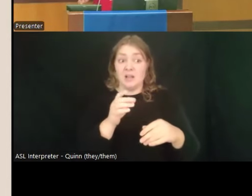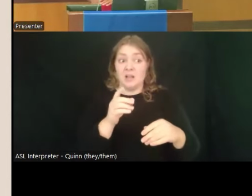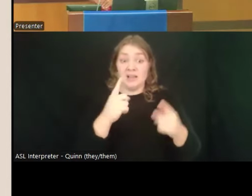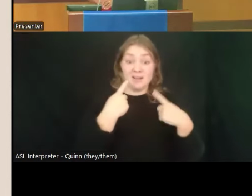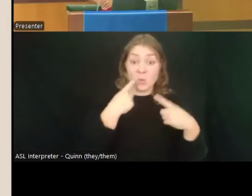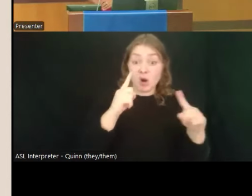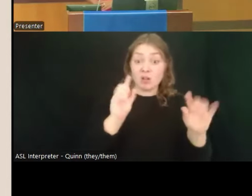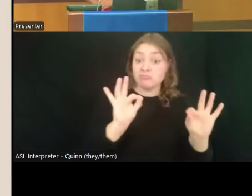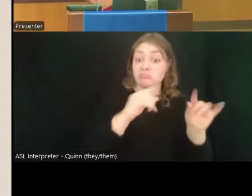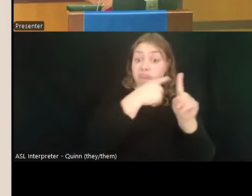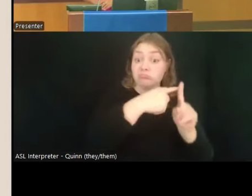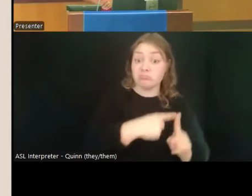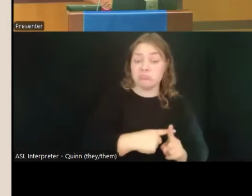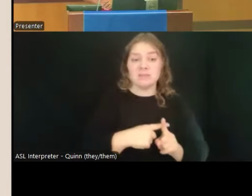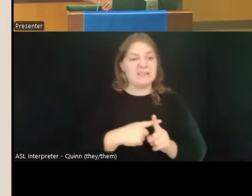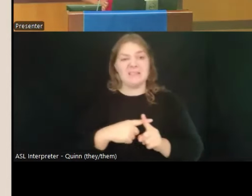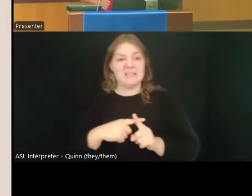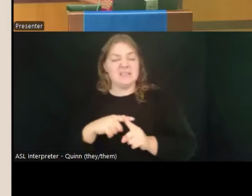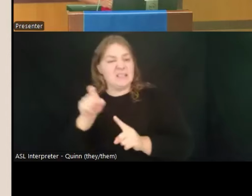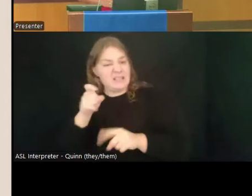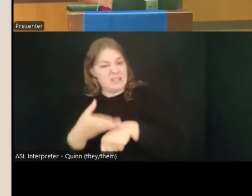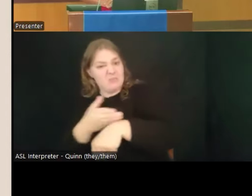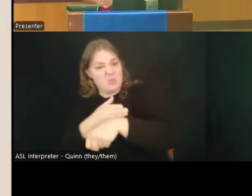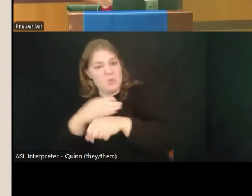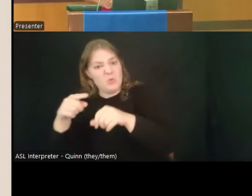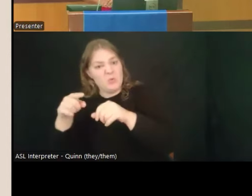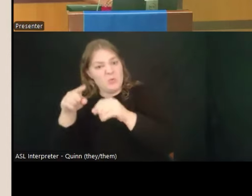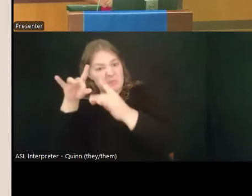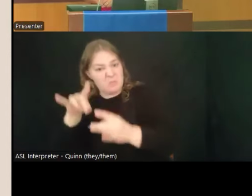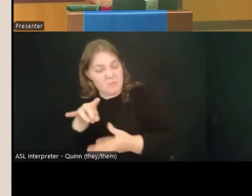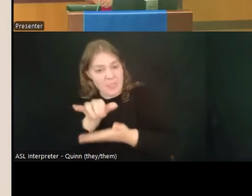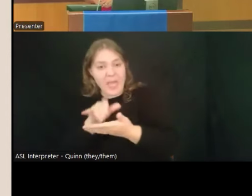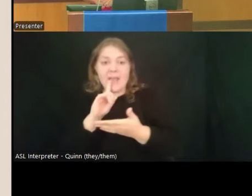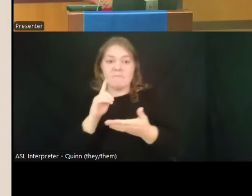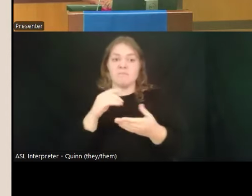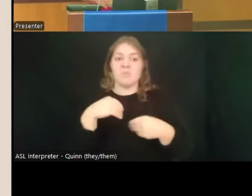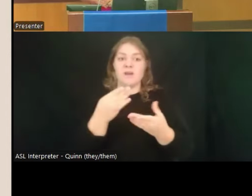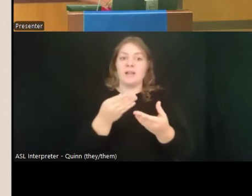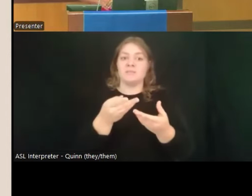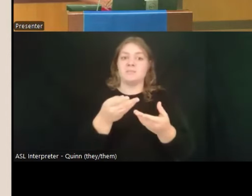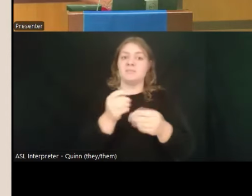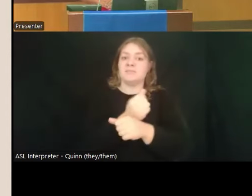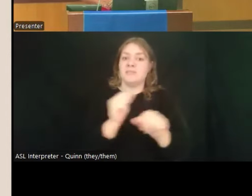that safe space to be able to do that at our um lunchin that we have we've done this for a couple